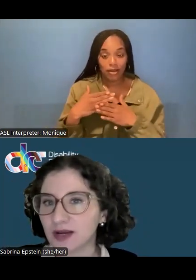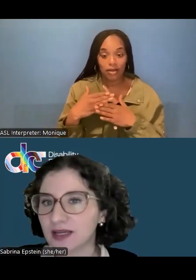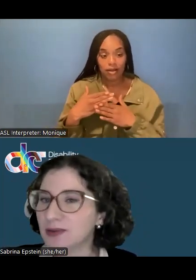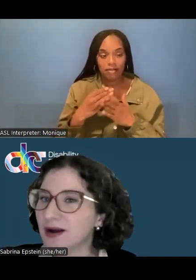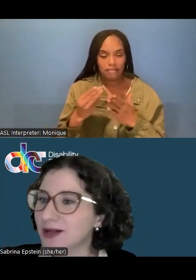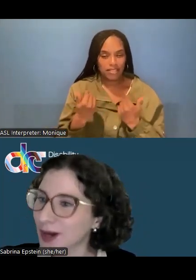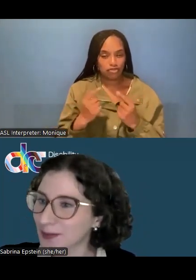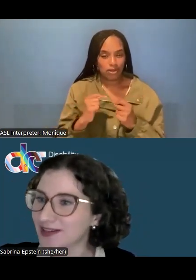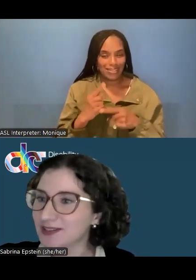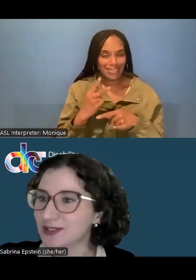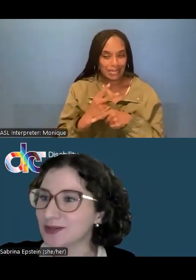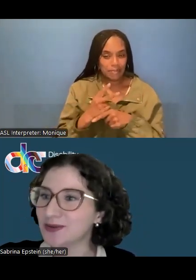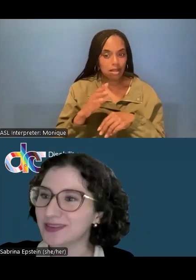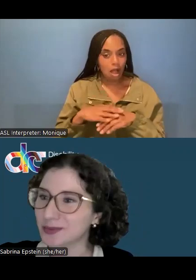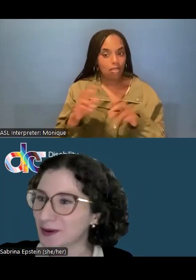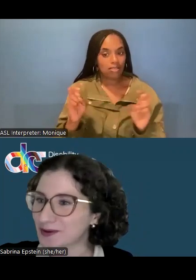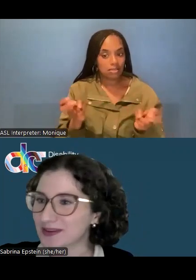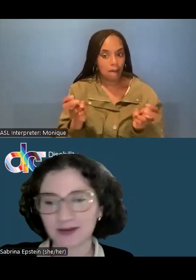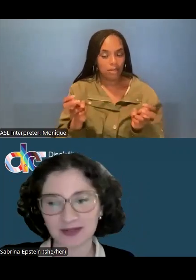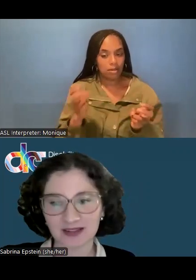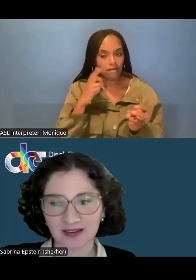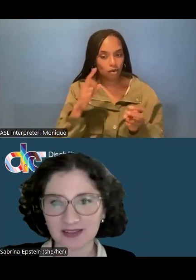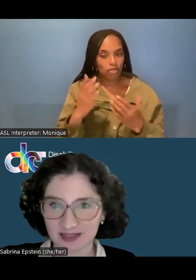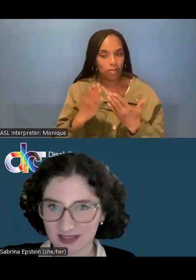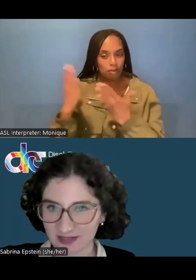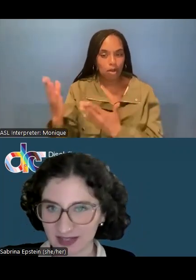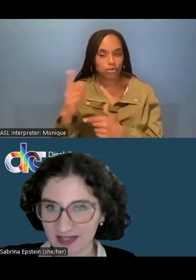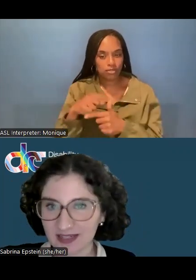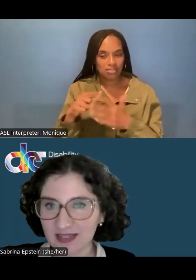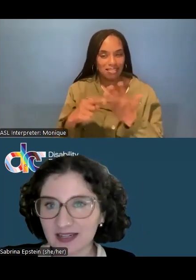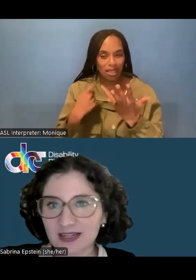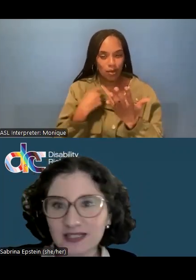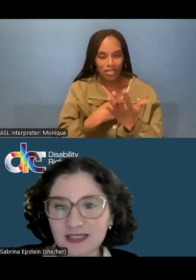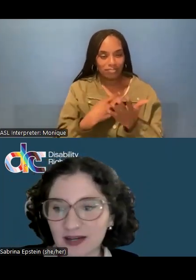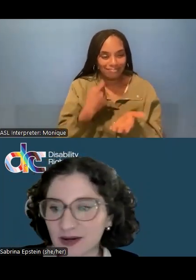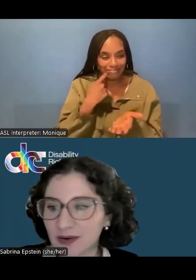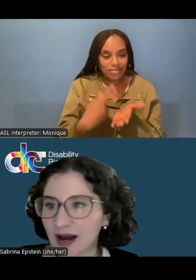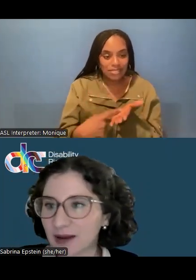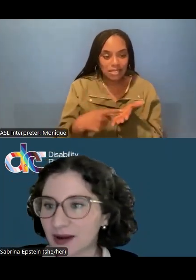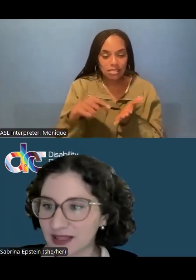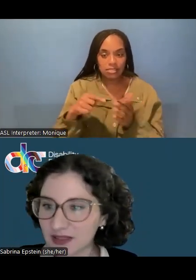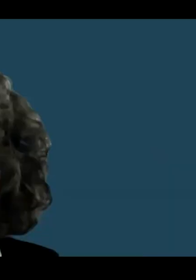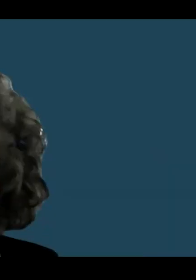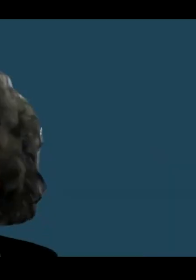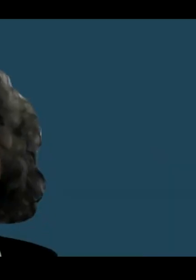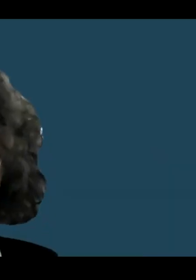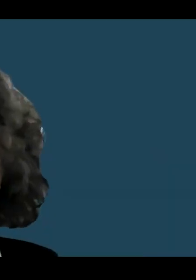to keep it on topic to the proposals that we discussed this evening. So, I think the first question